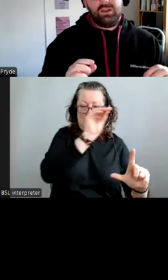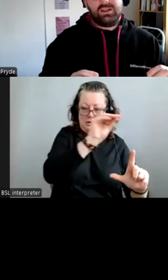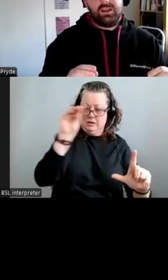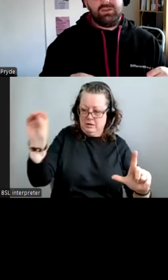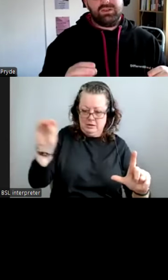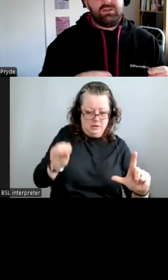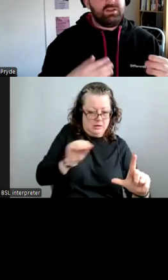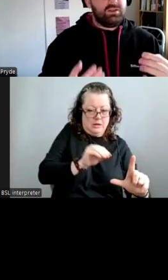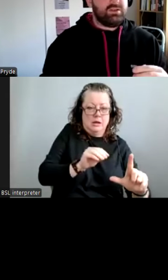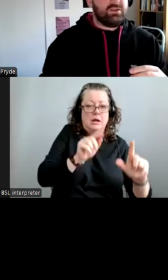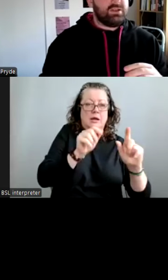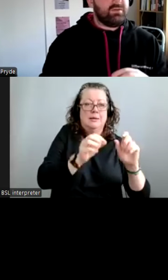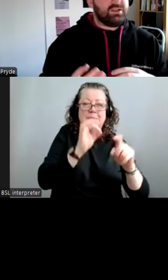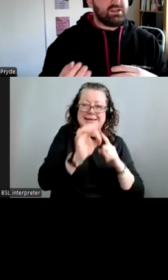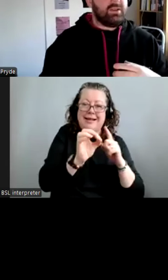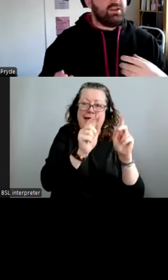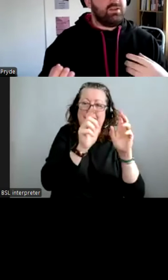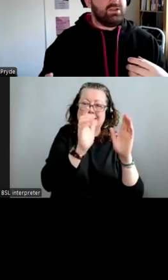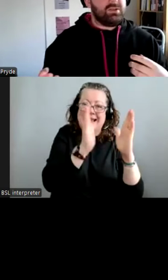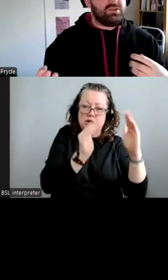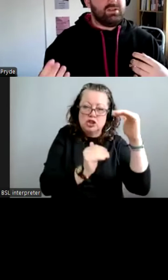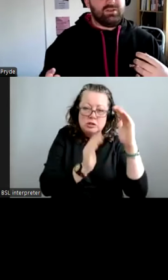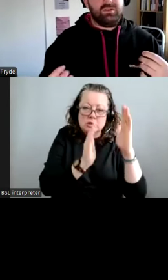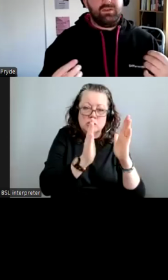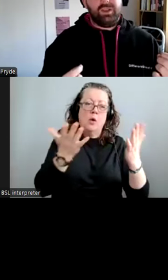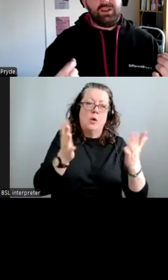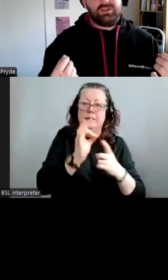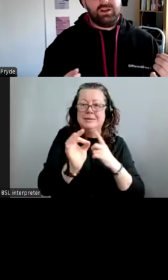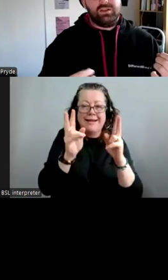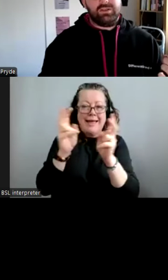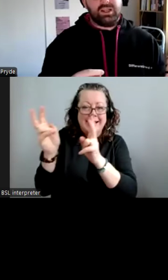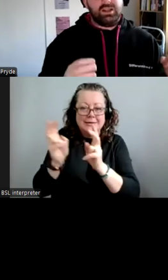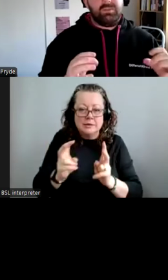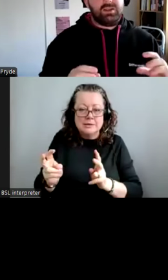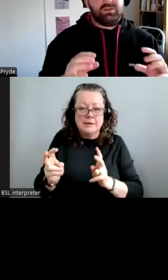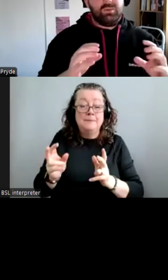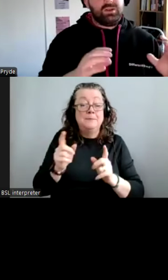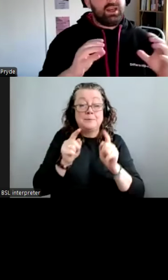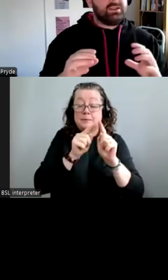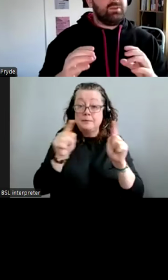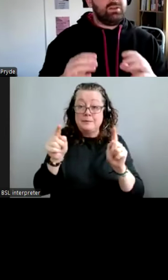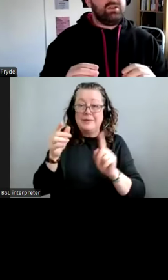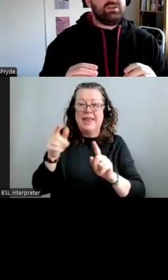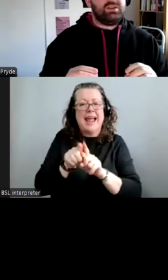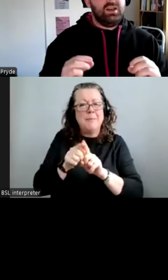What this allows screen reader users and other assistive technology users to do is to understand based on what tags have been used,